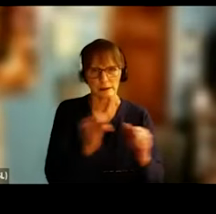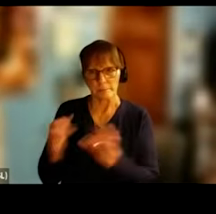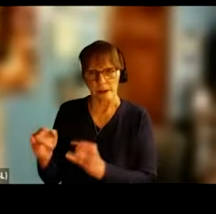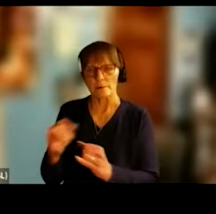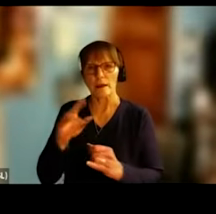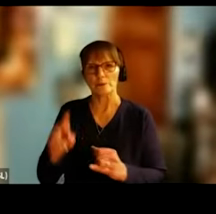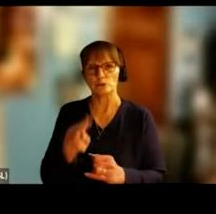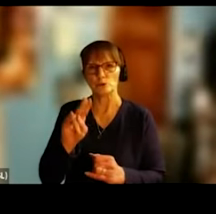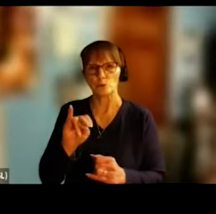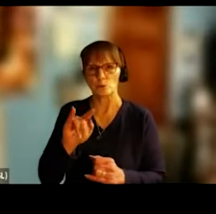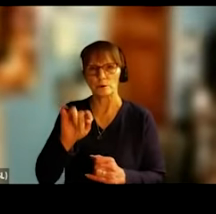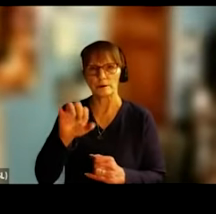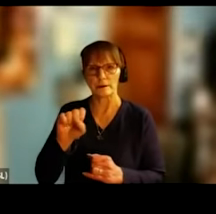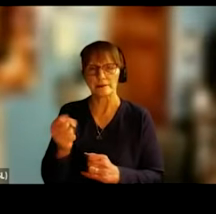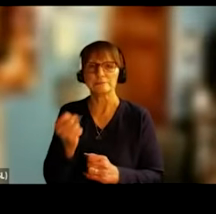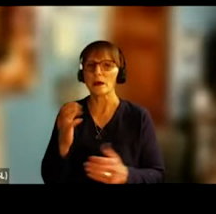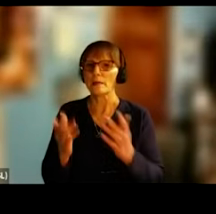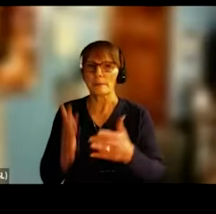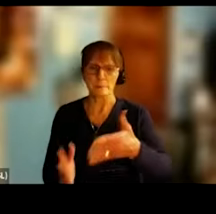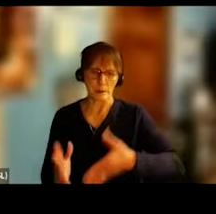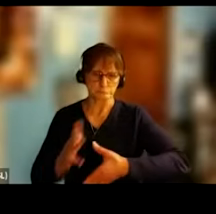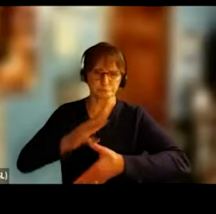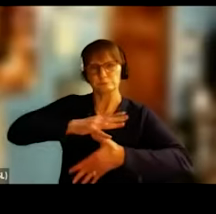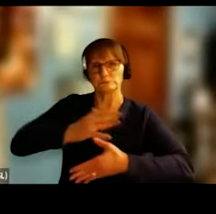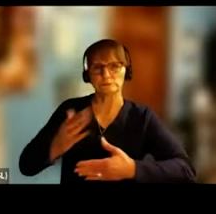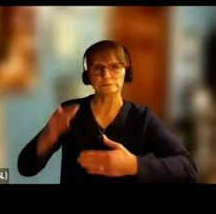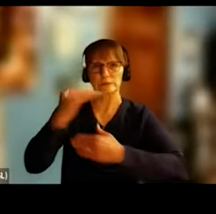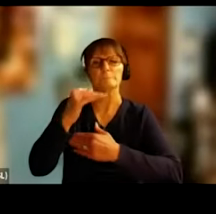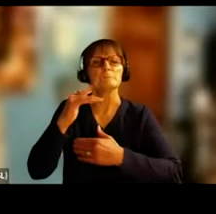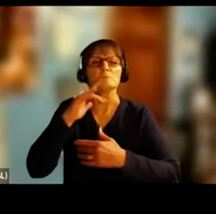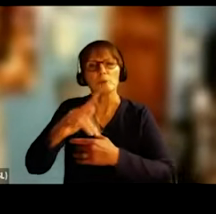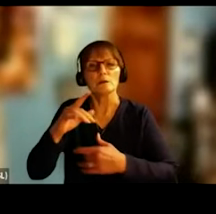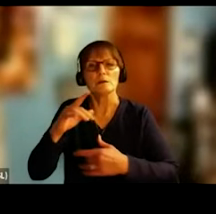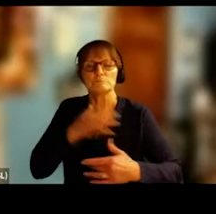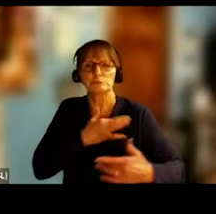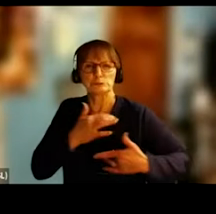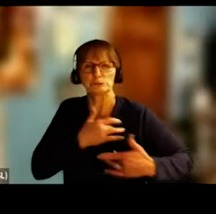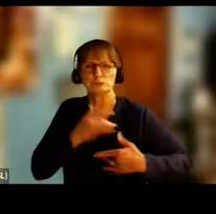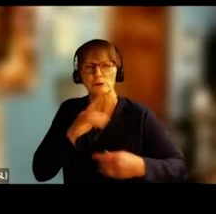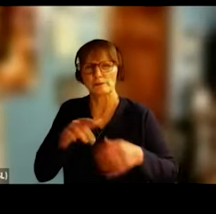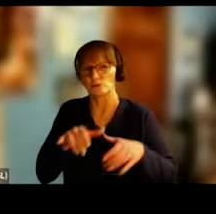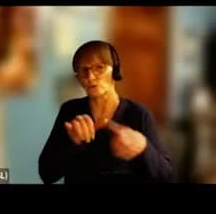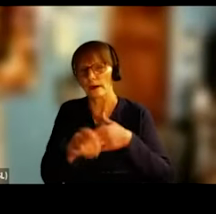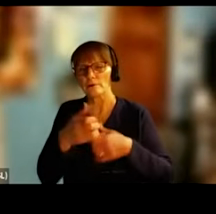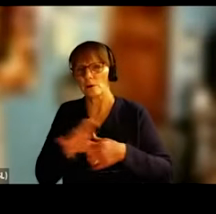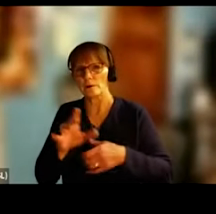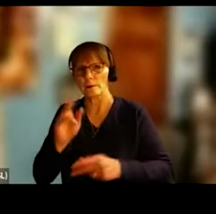And so folks might rise to the top based on need, but then there are concerns about whether or not they can do that. And often folks are then stuck in limbo,